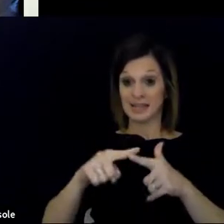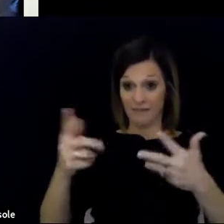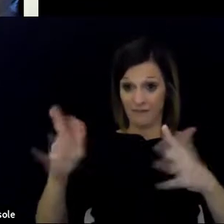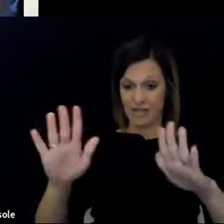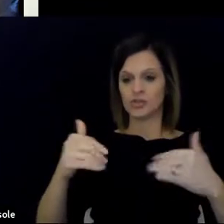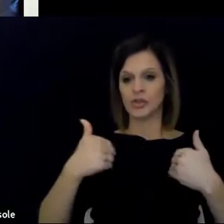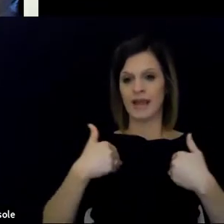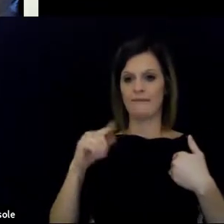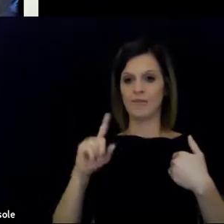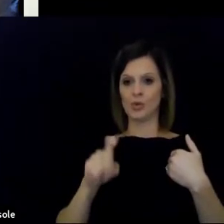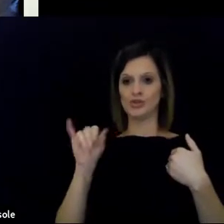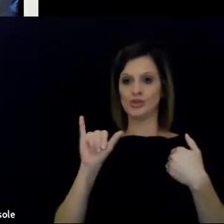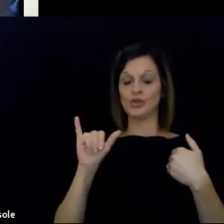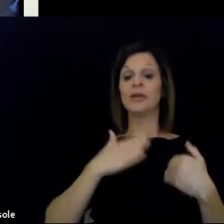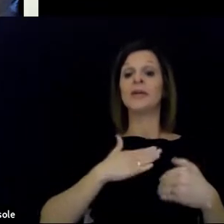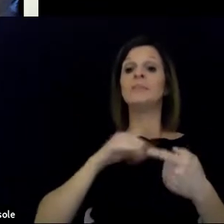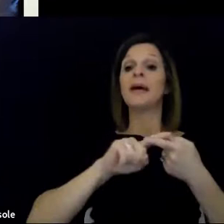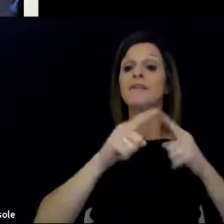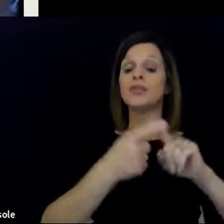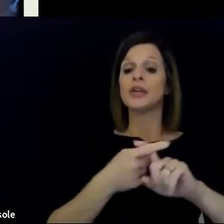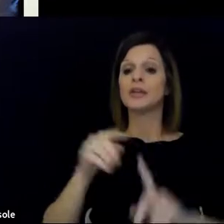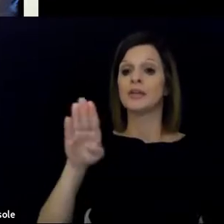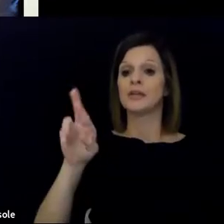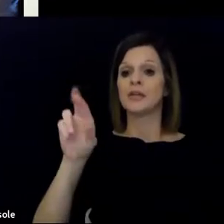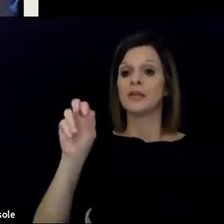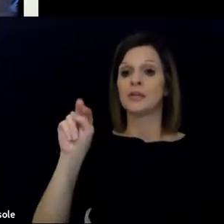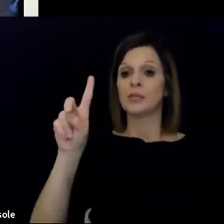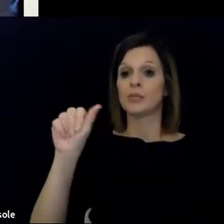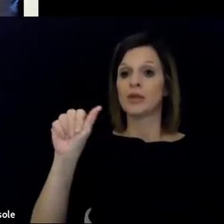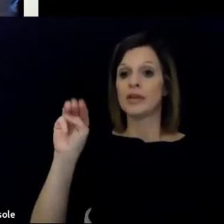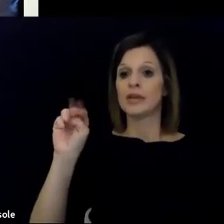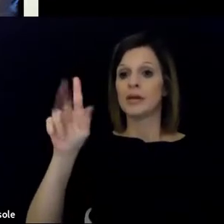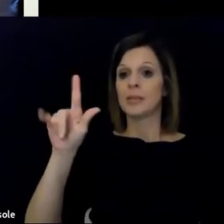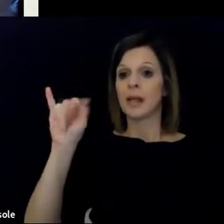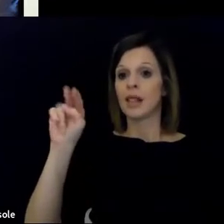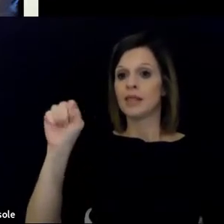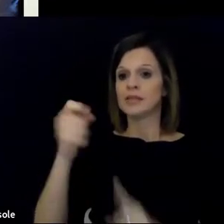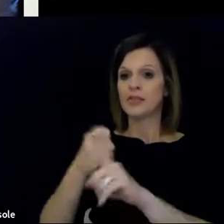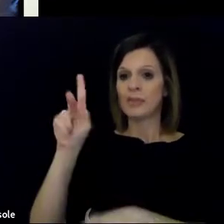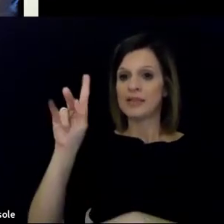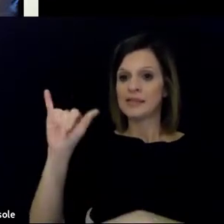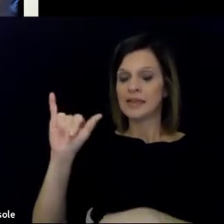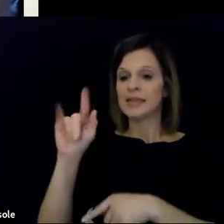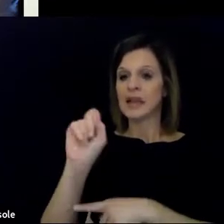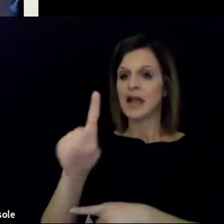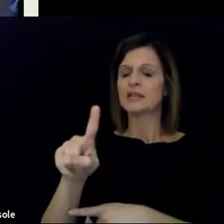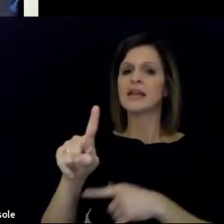My friend, Brenda Mullins from Kentucky asks, "How often is the adult behavior monitored